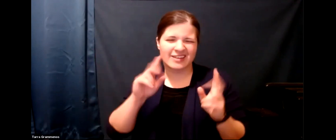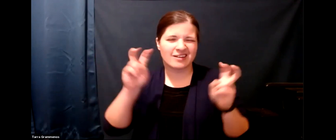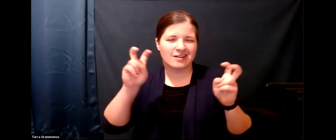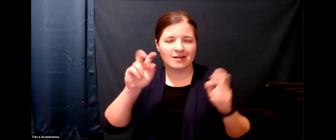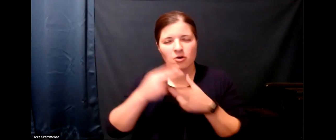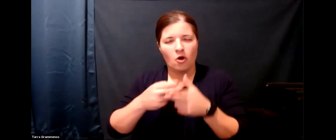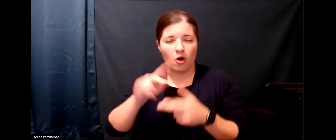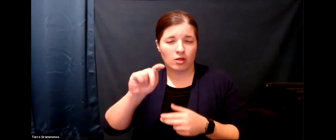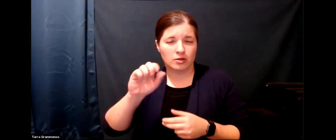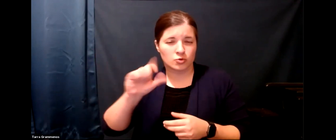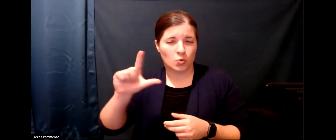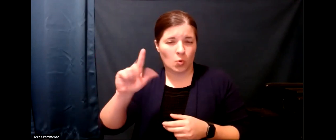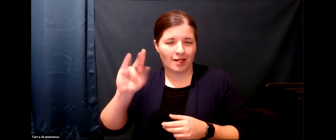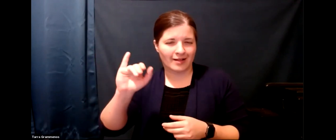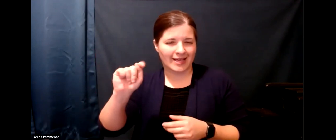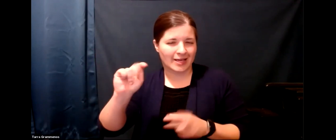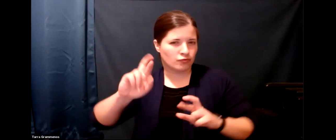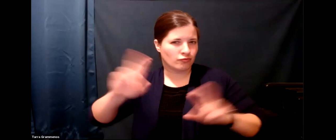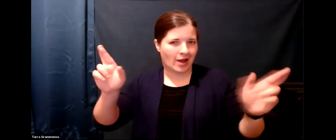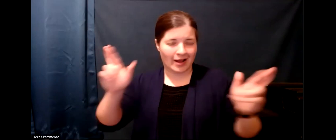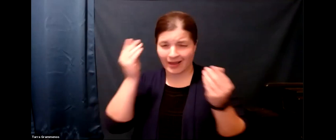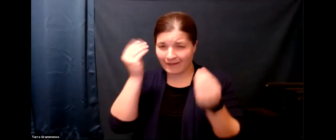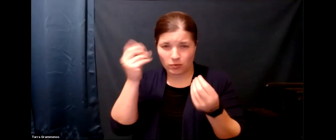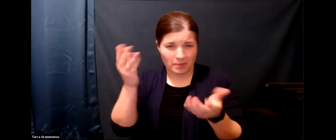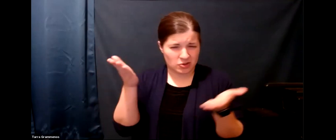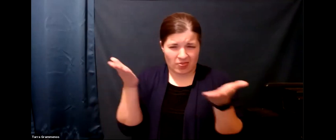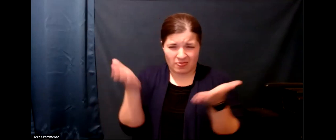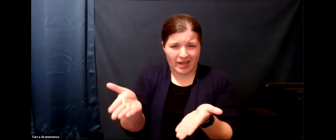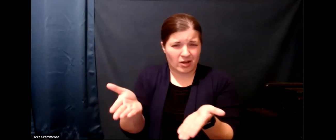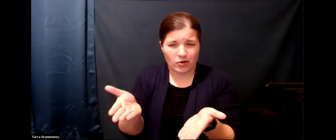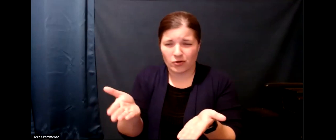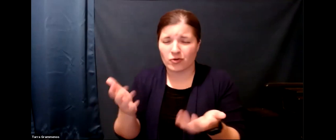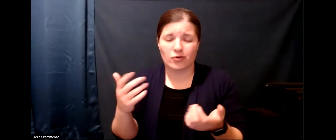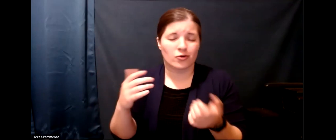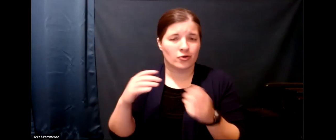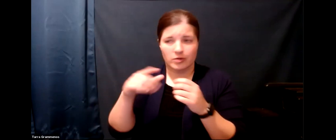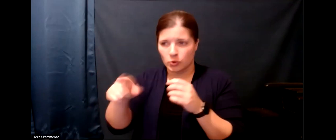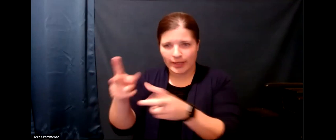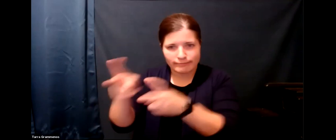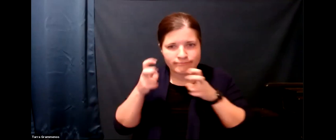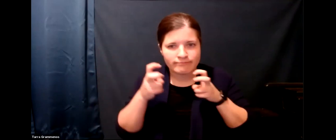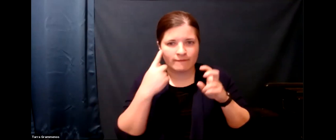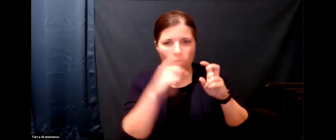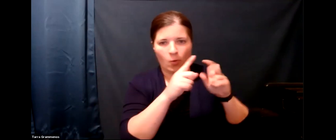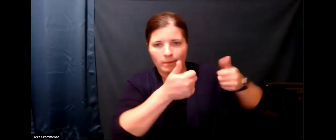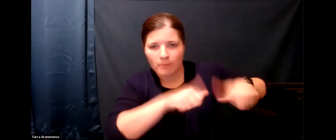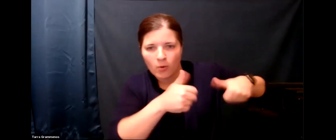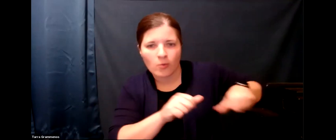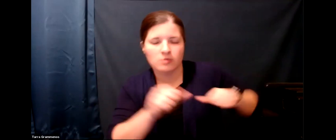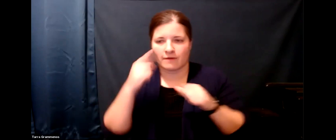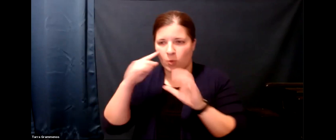where organizations can use it to get the word out